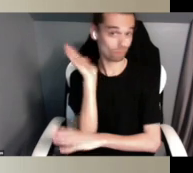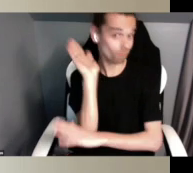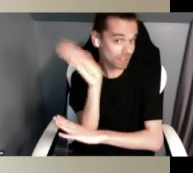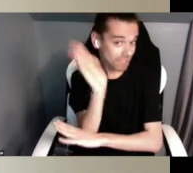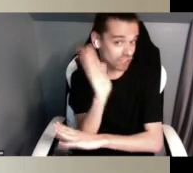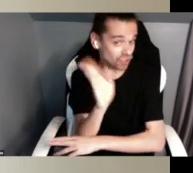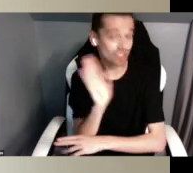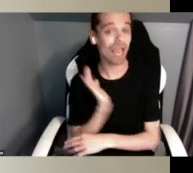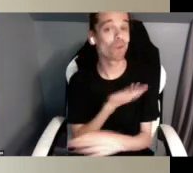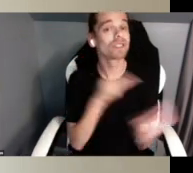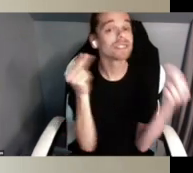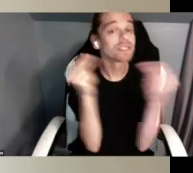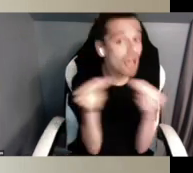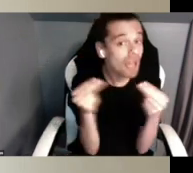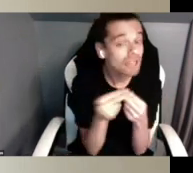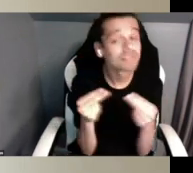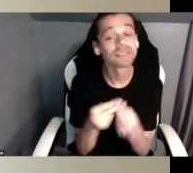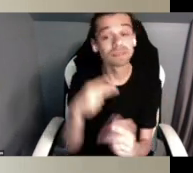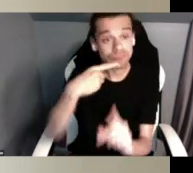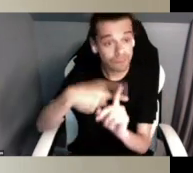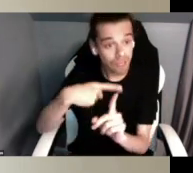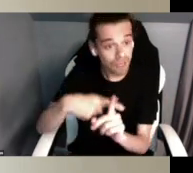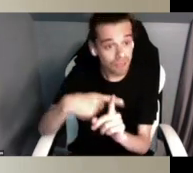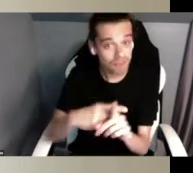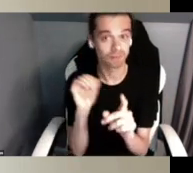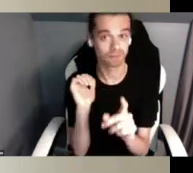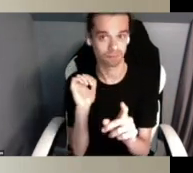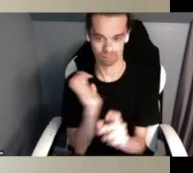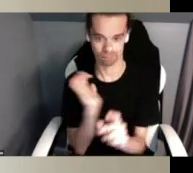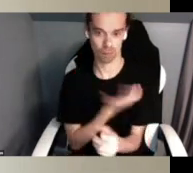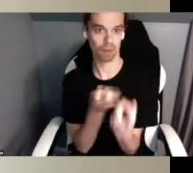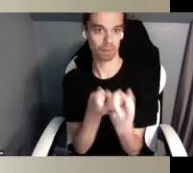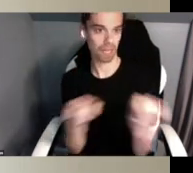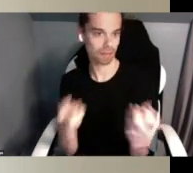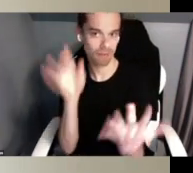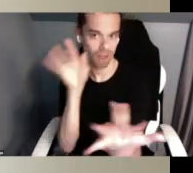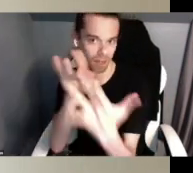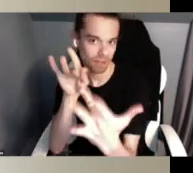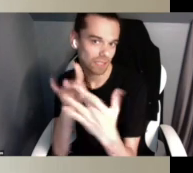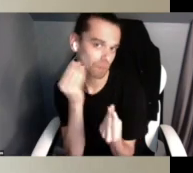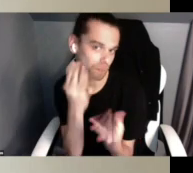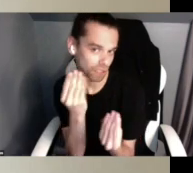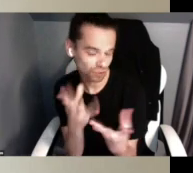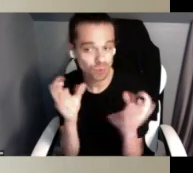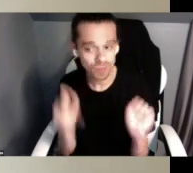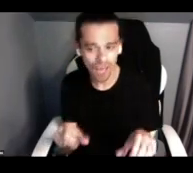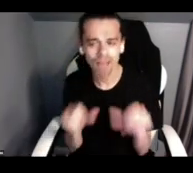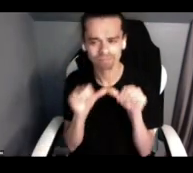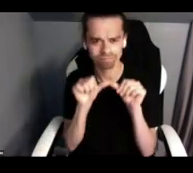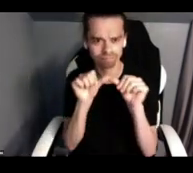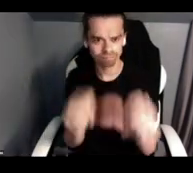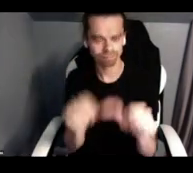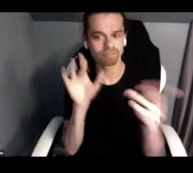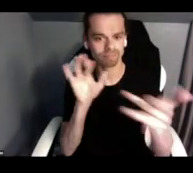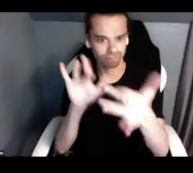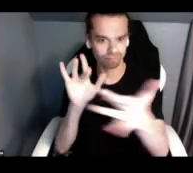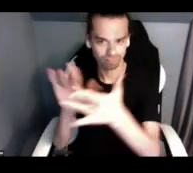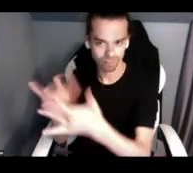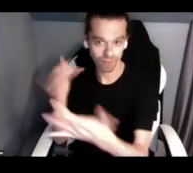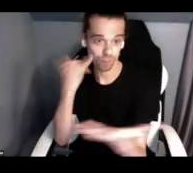as well as our panelists contact info. So you can continue to stay connected with them if you would like as well.